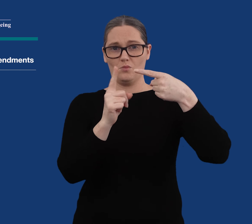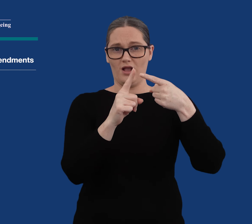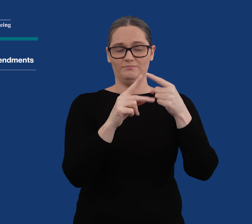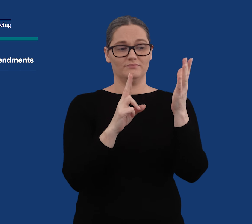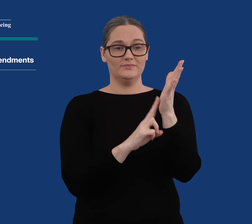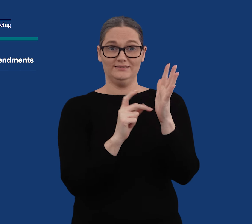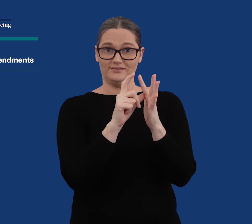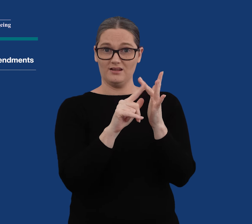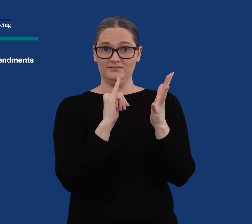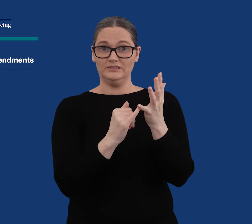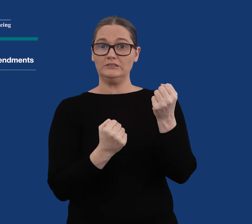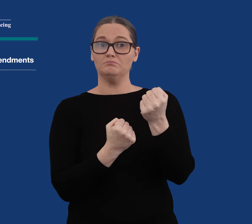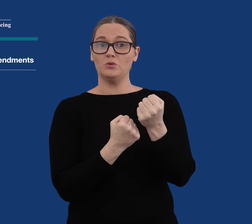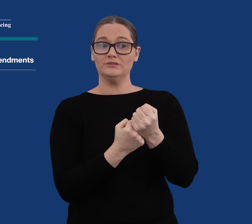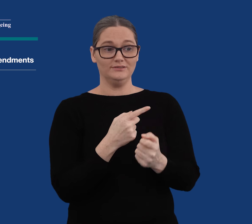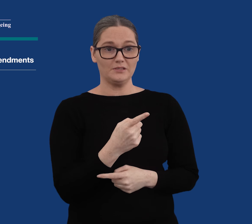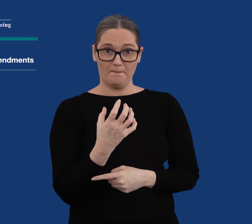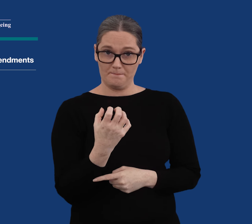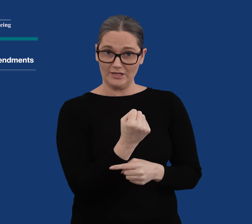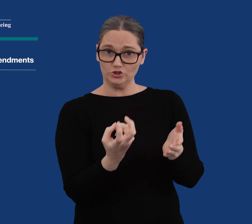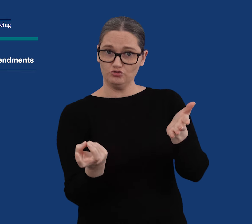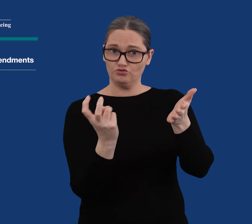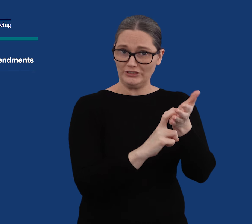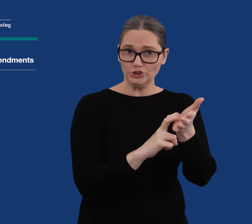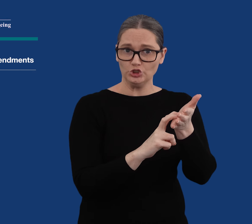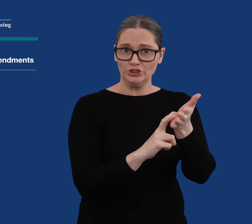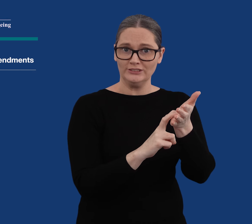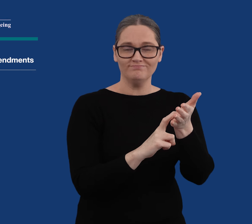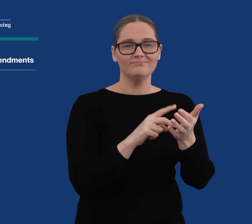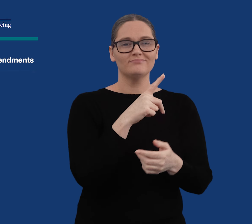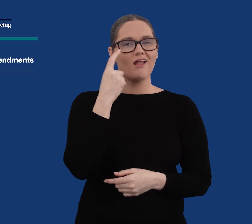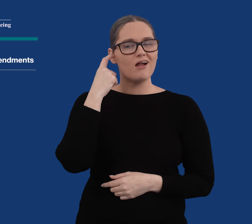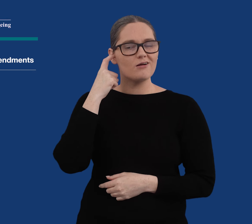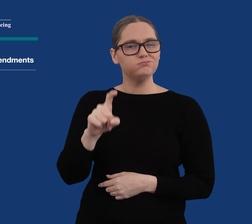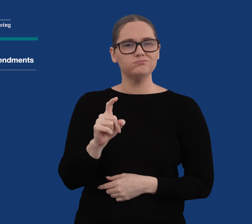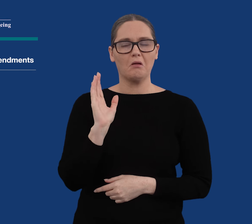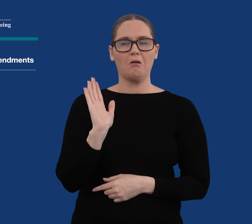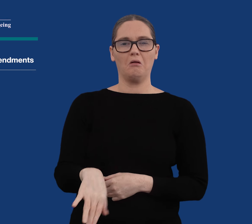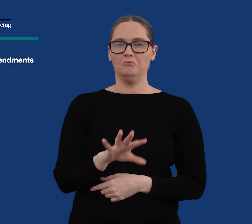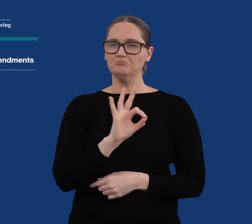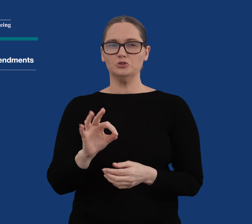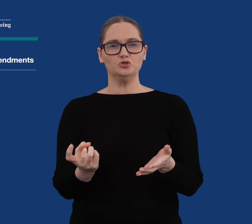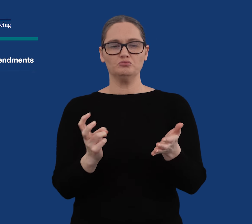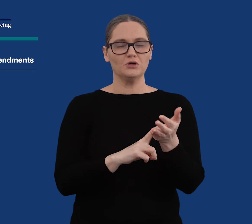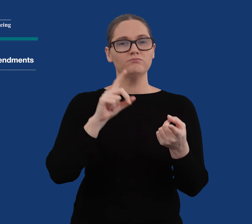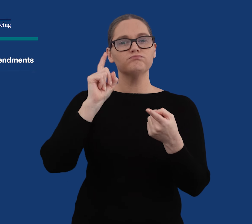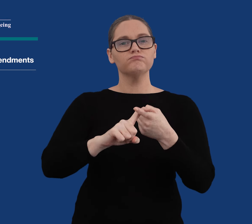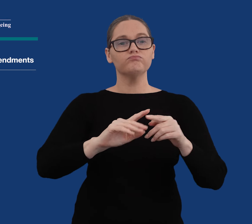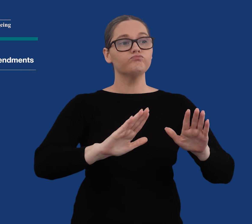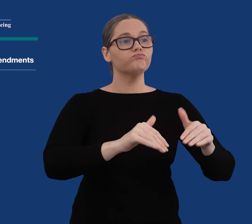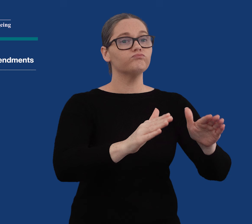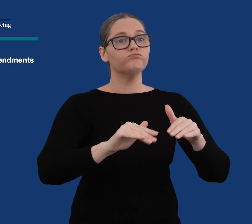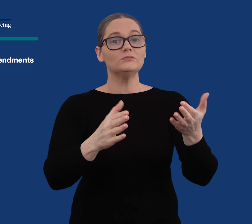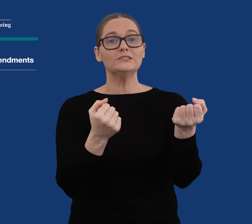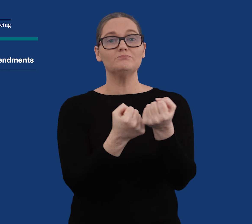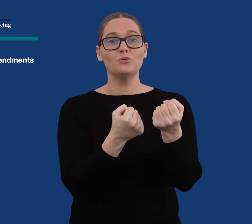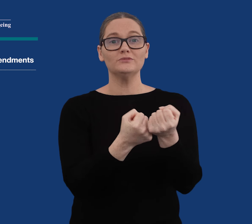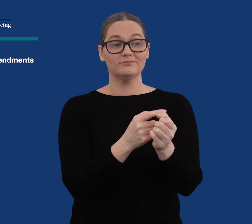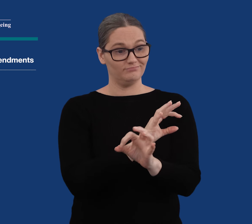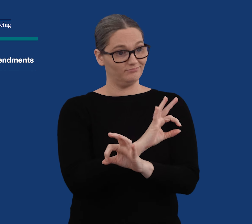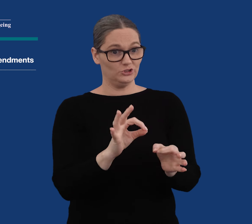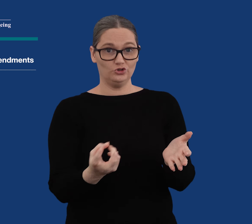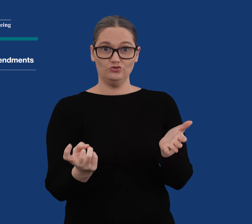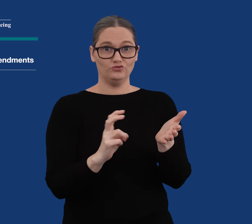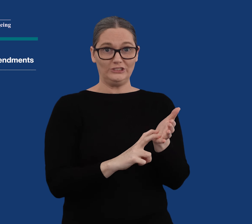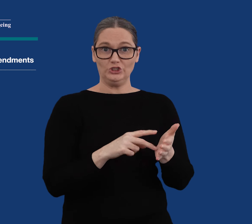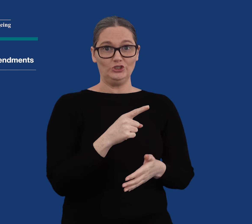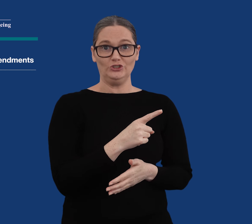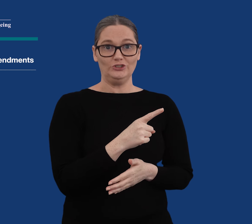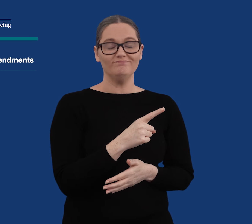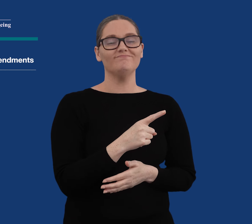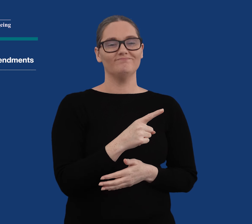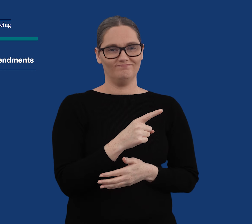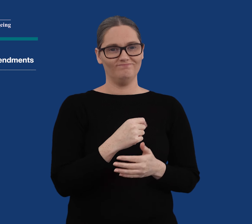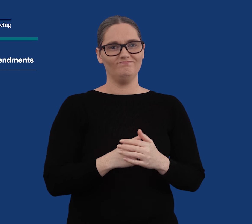• For providing NDIS supports that require registration without being registered to do so.